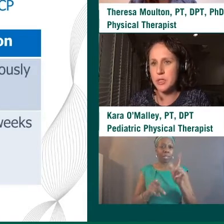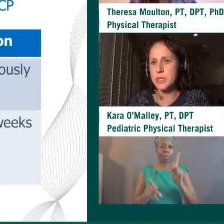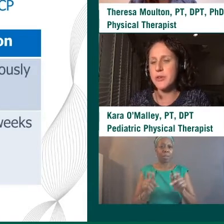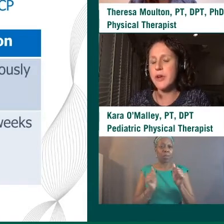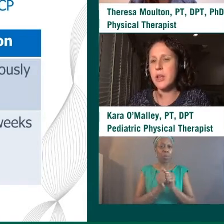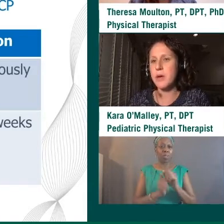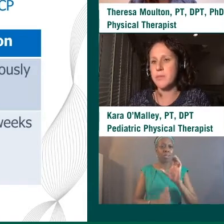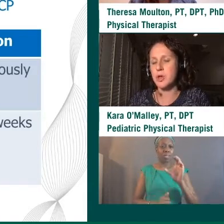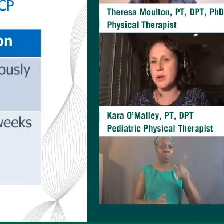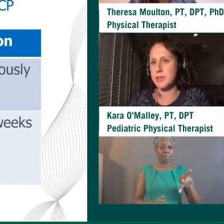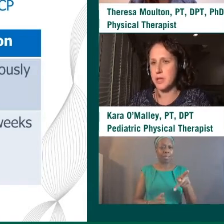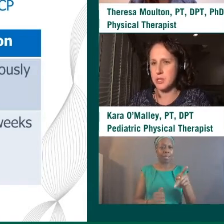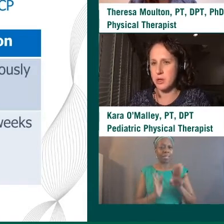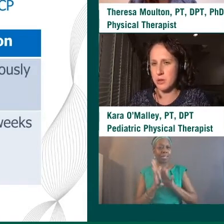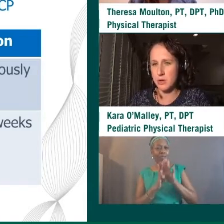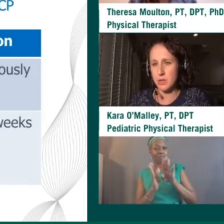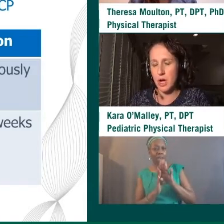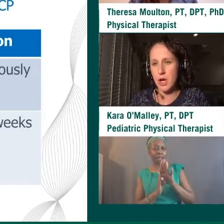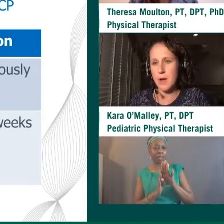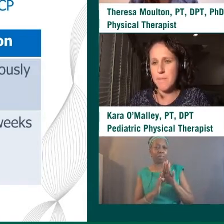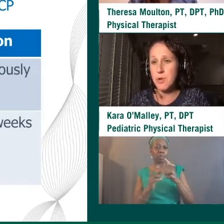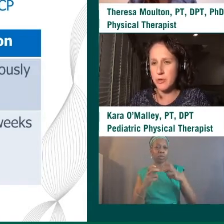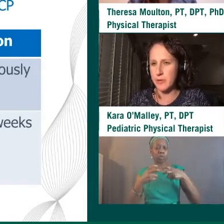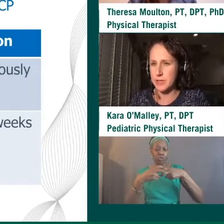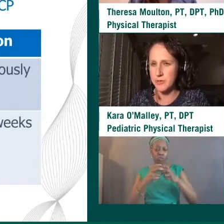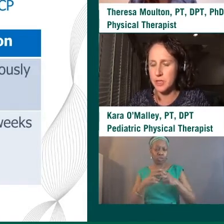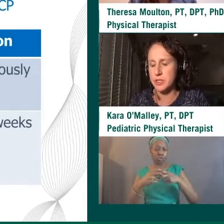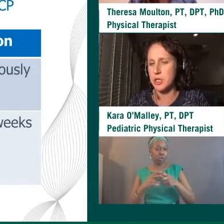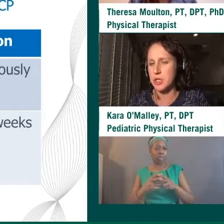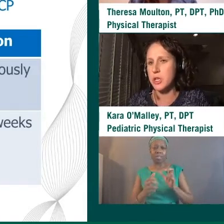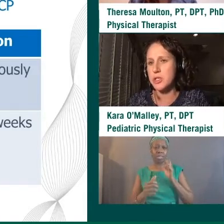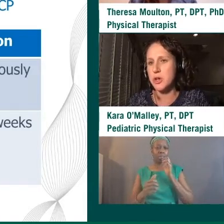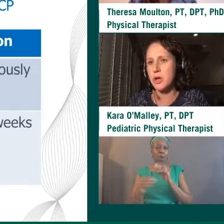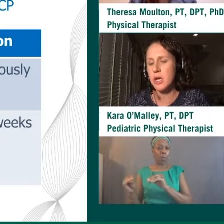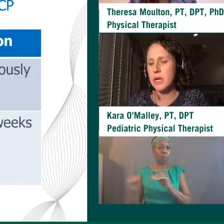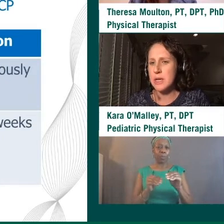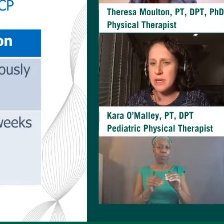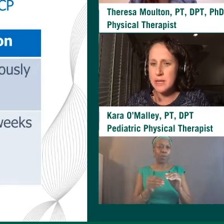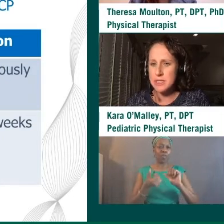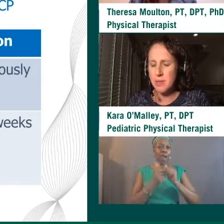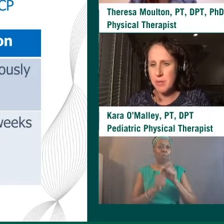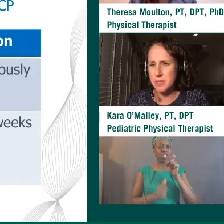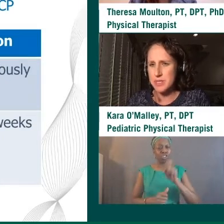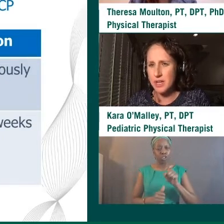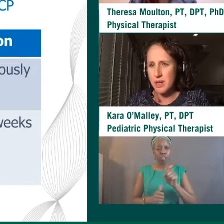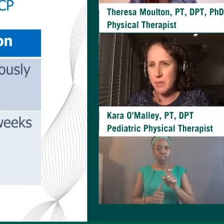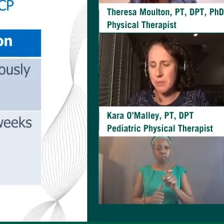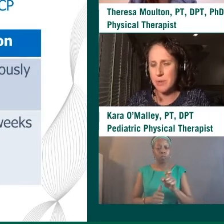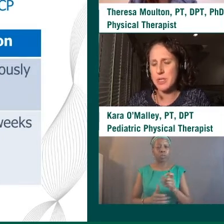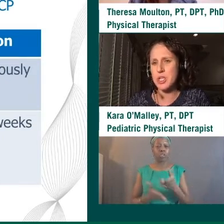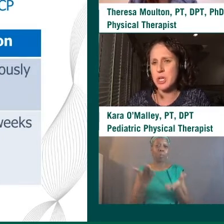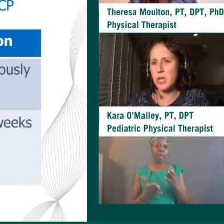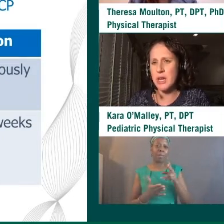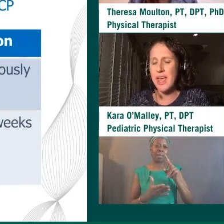Or to develop joints that don't move as far as they should. So knees may be stuck in a bent position.